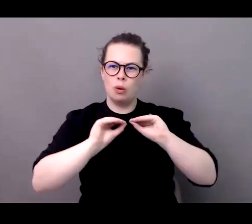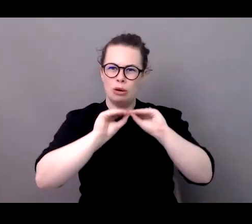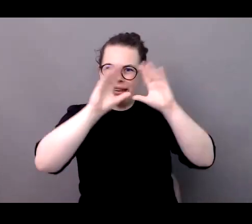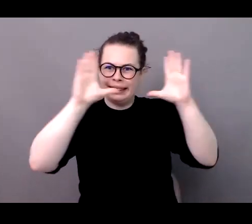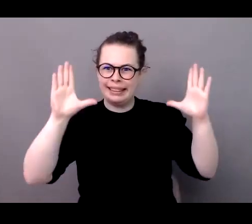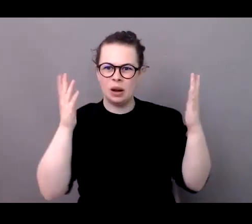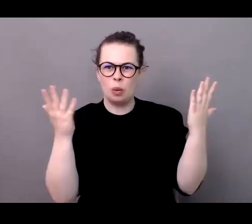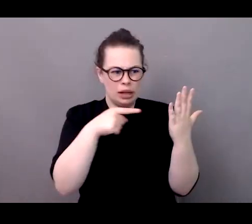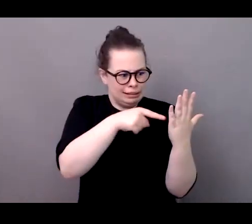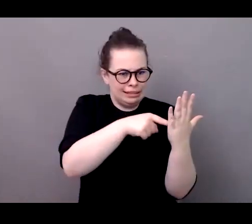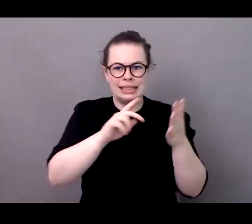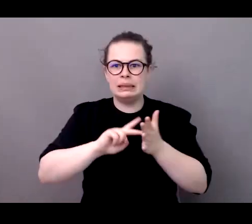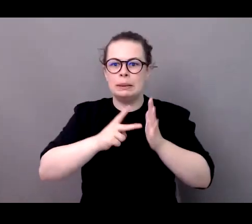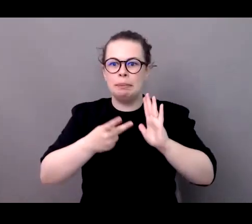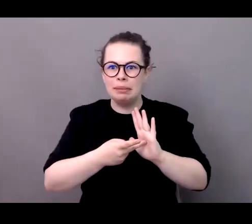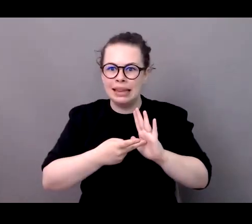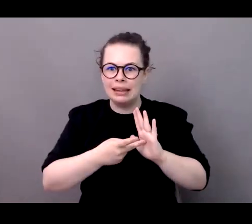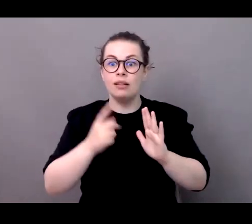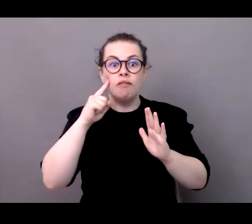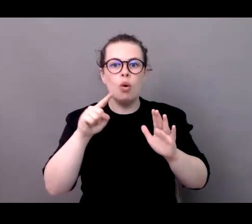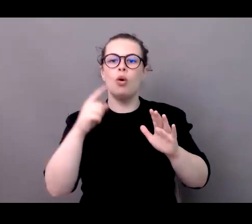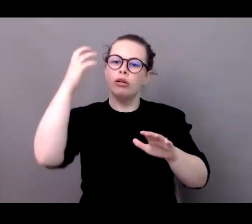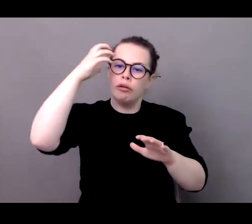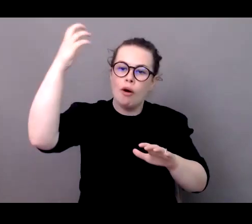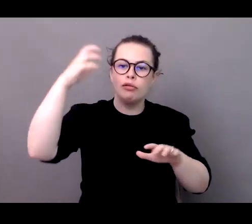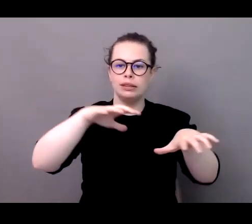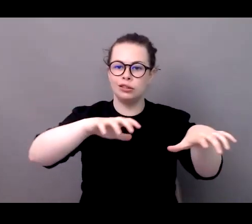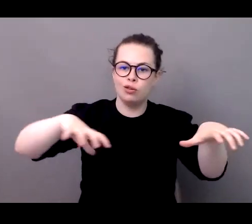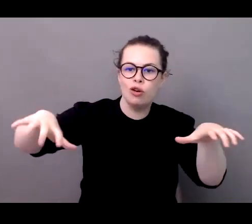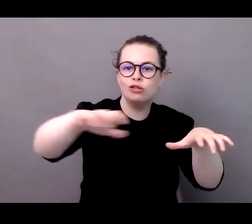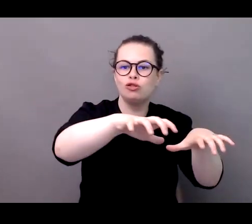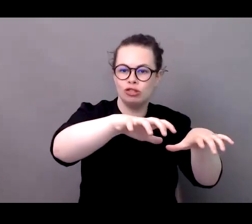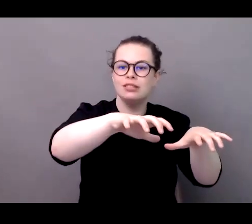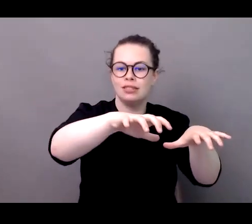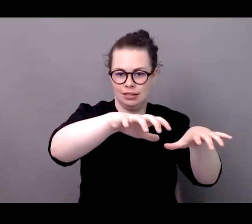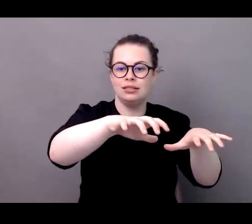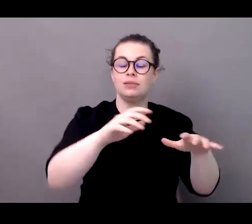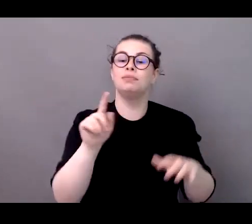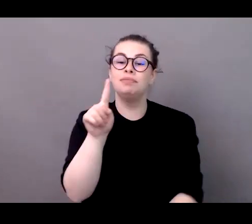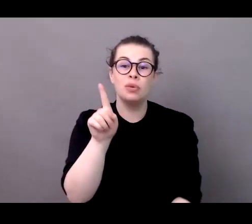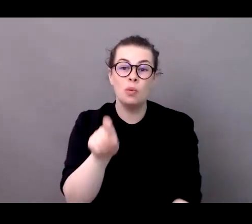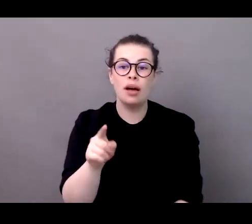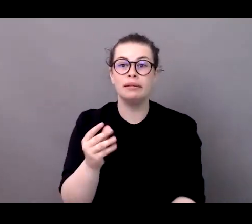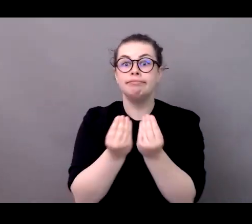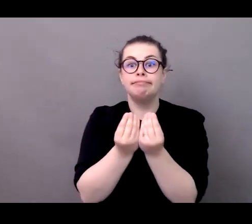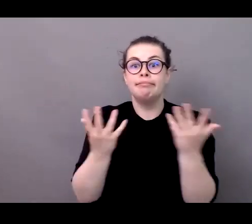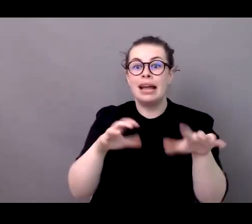provided in the UN Convention itself. So often states find that they don't fully understand